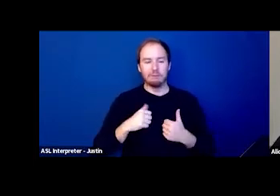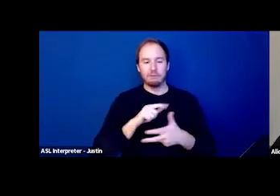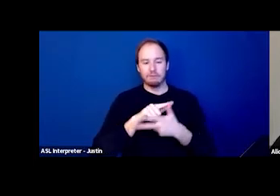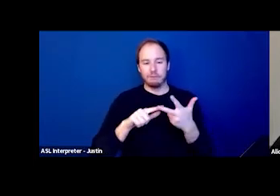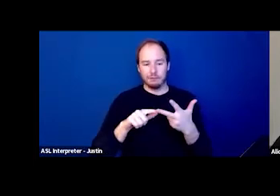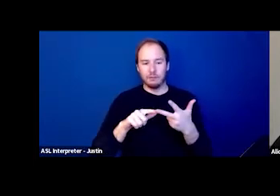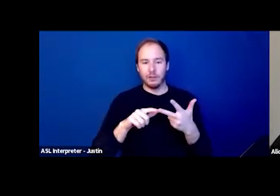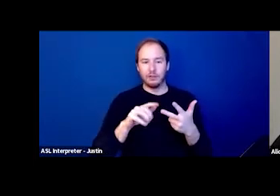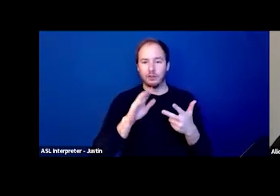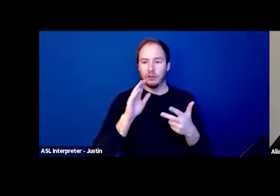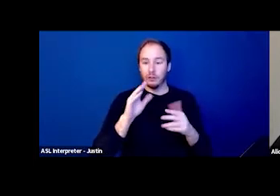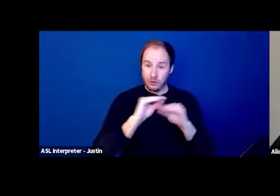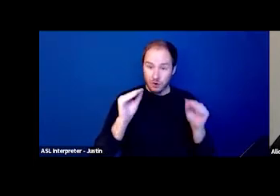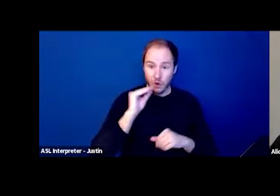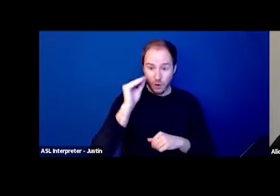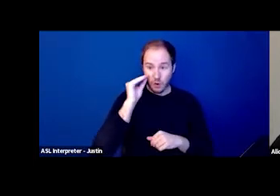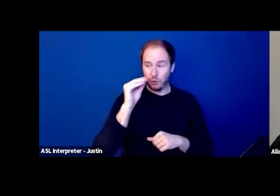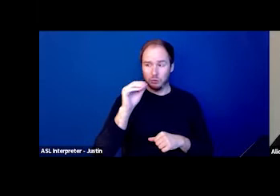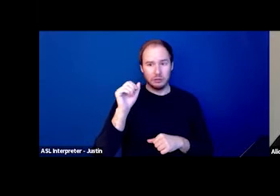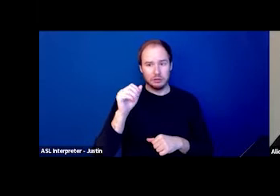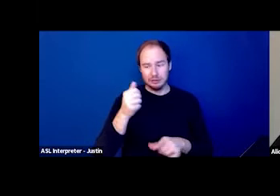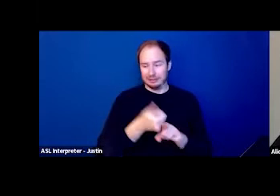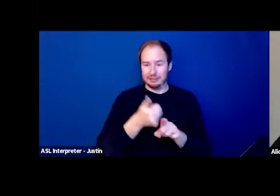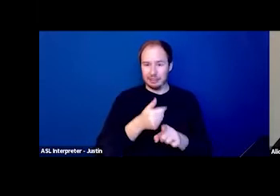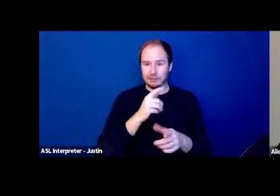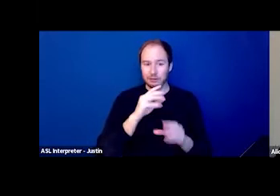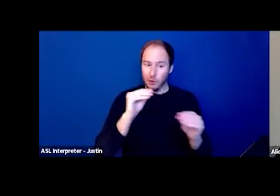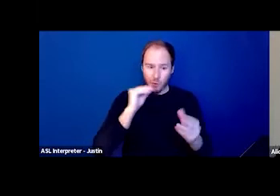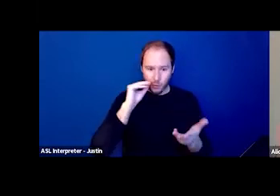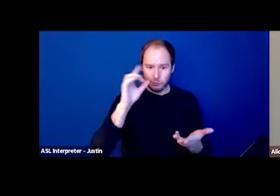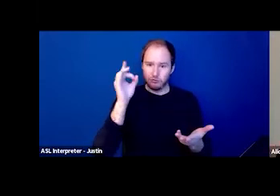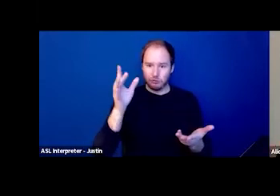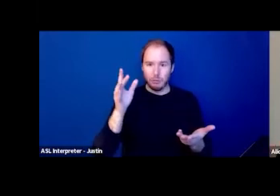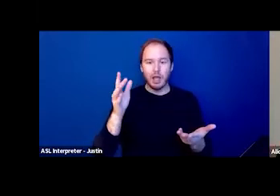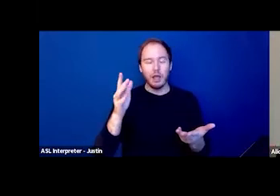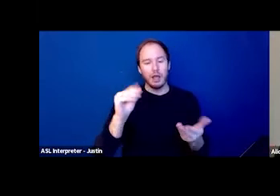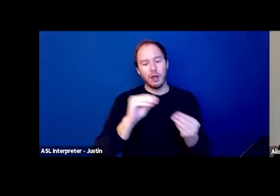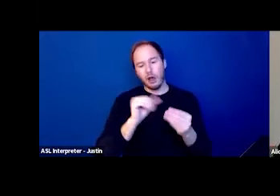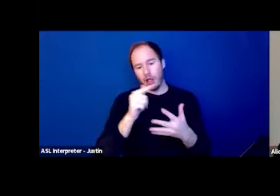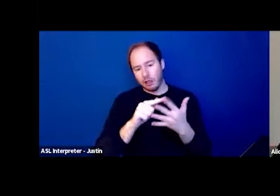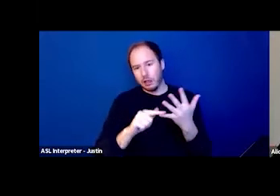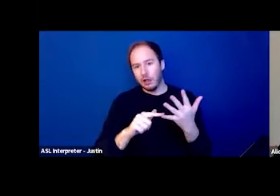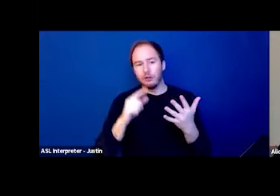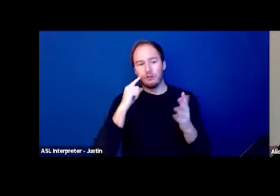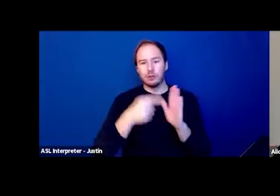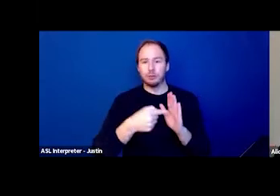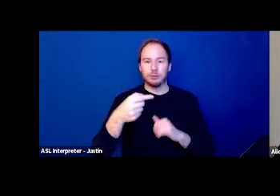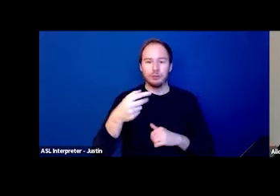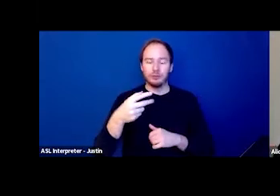of homelessness itself is traumatic. It can exacerbate the effects of other traumatic experiences, such as histories of violence, neglect,